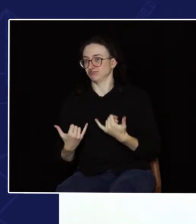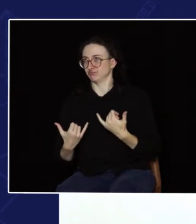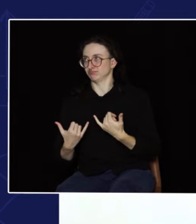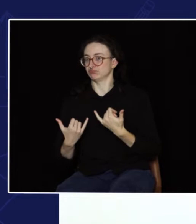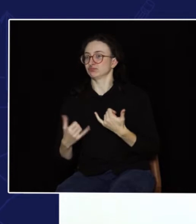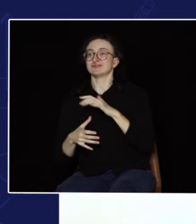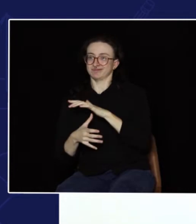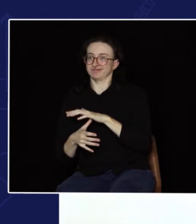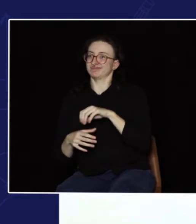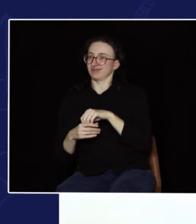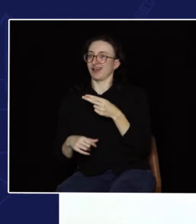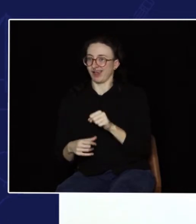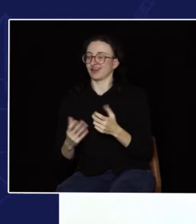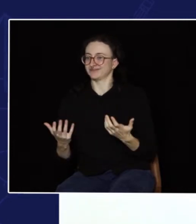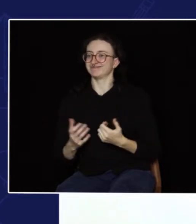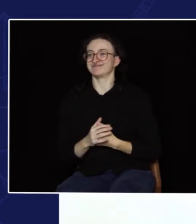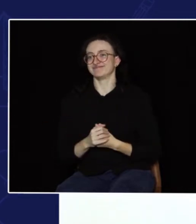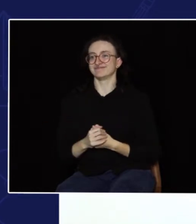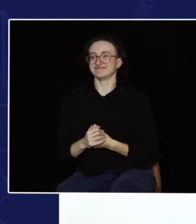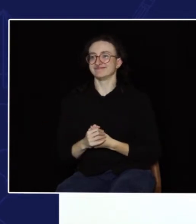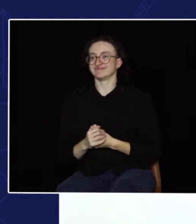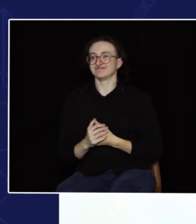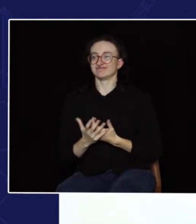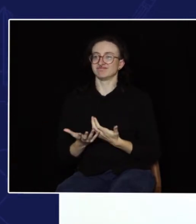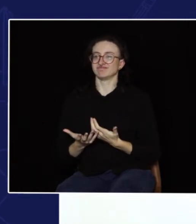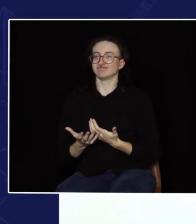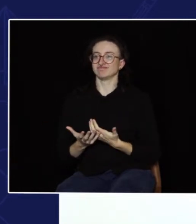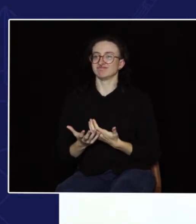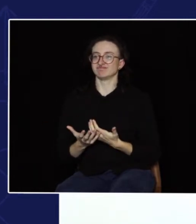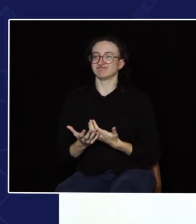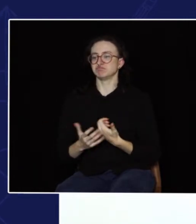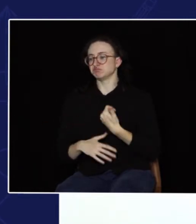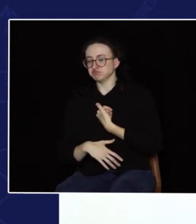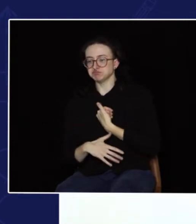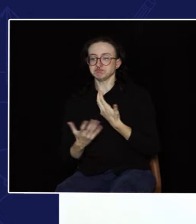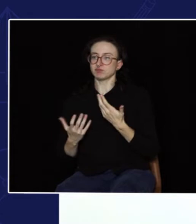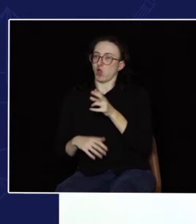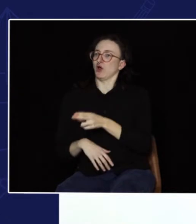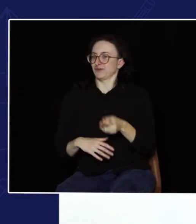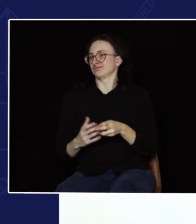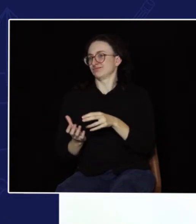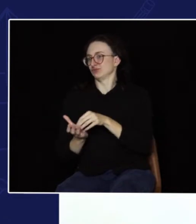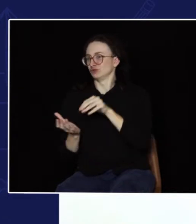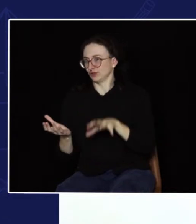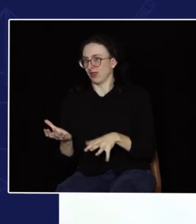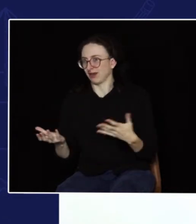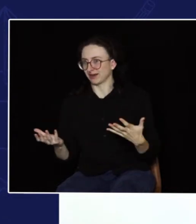I'm currently a senior in high school... And I'm a Hard of Hearing student.